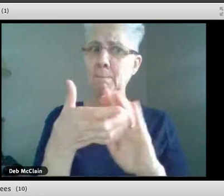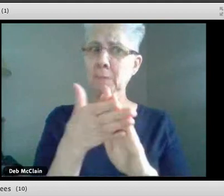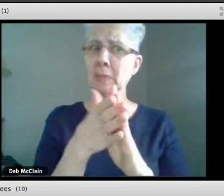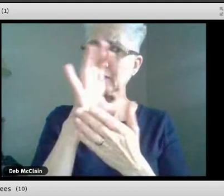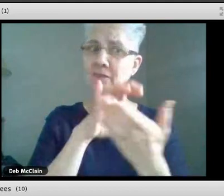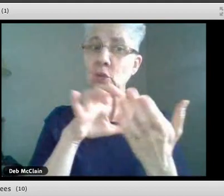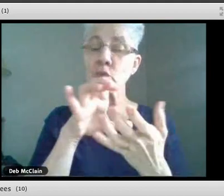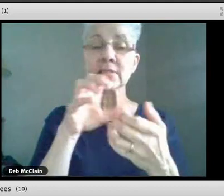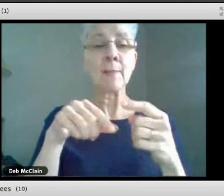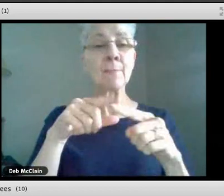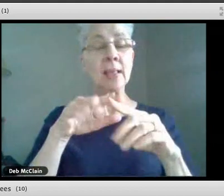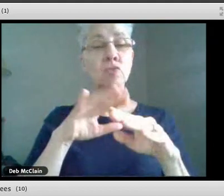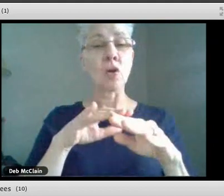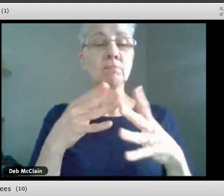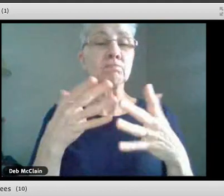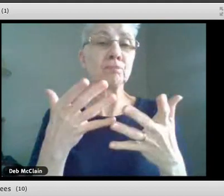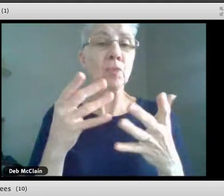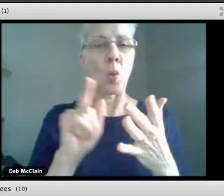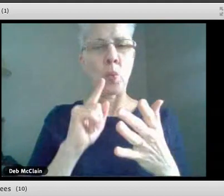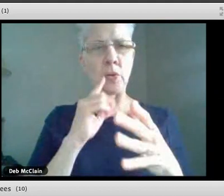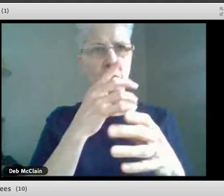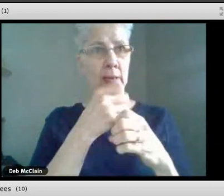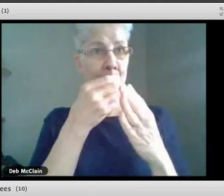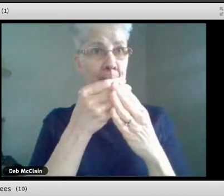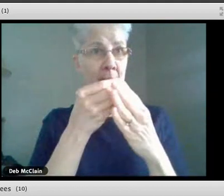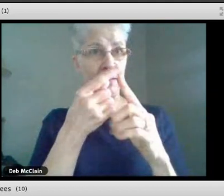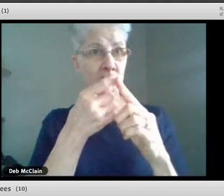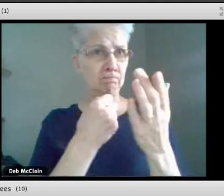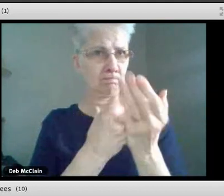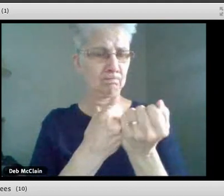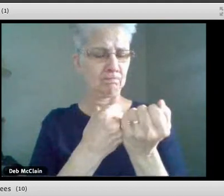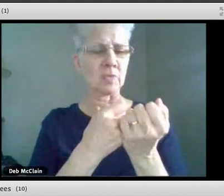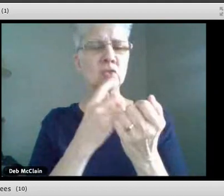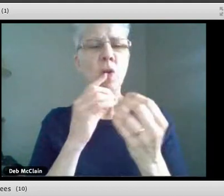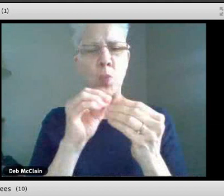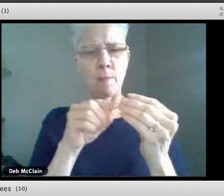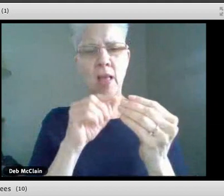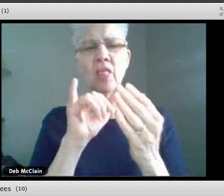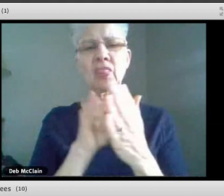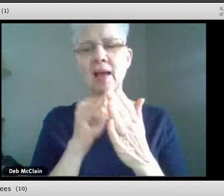depending on where you get your money from, and I'll talk a little bit more about that. I don't want to get ahead of myself,